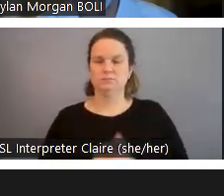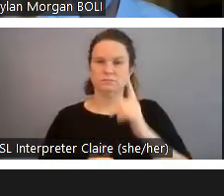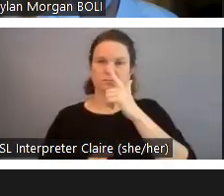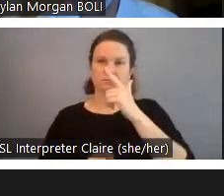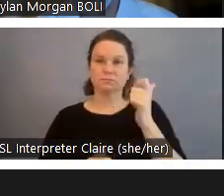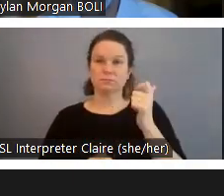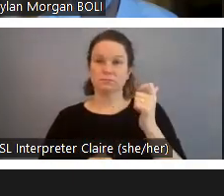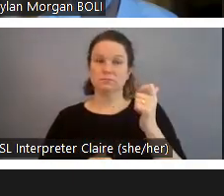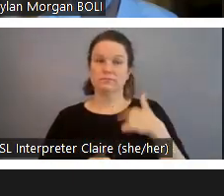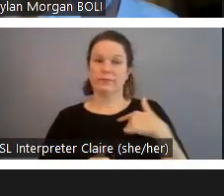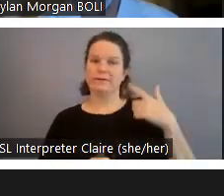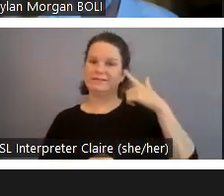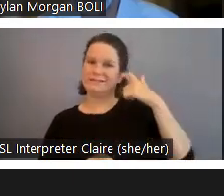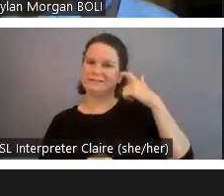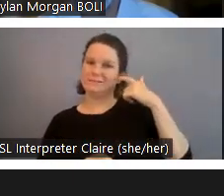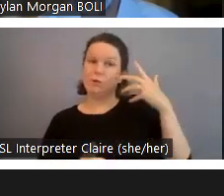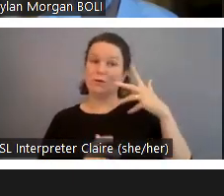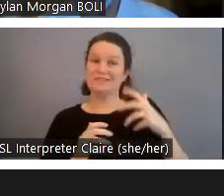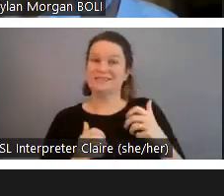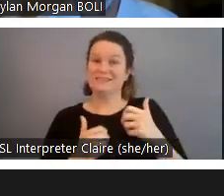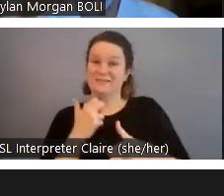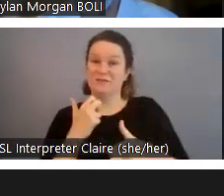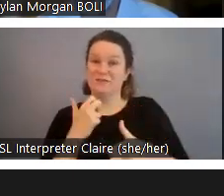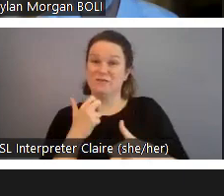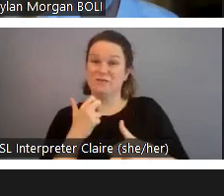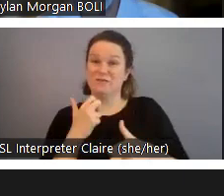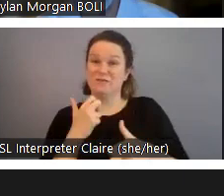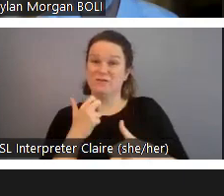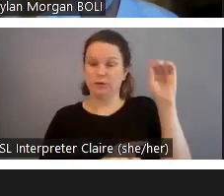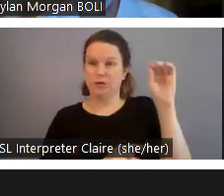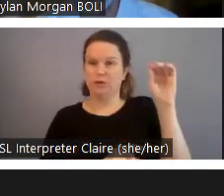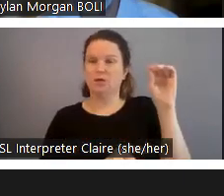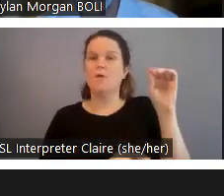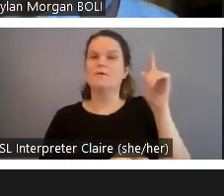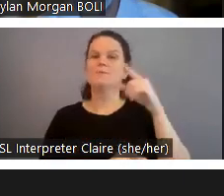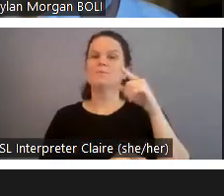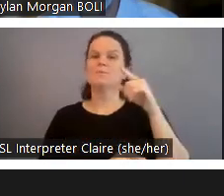know- but my hunch is what's difficult about this as an employer,